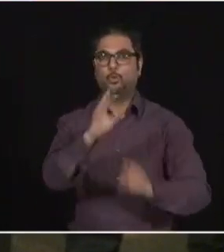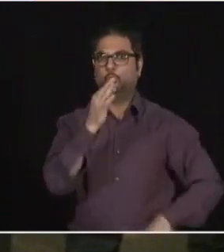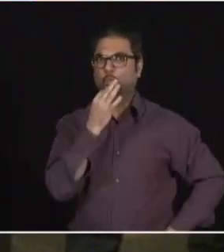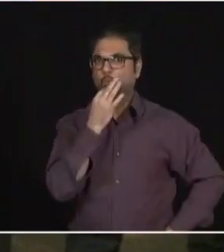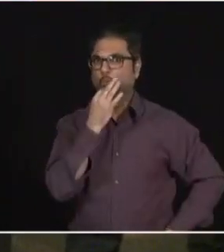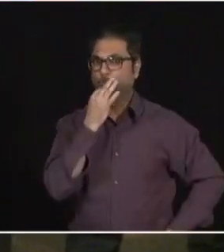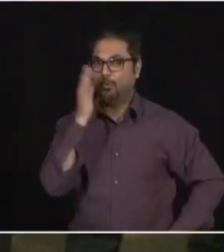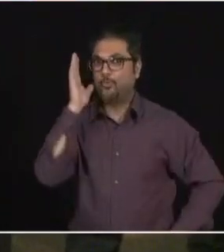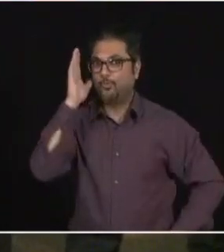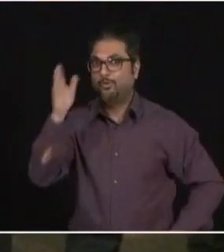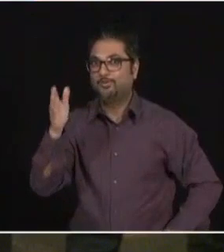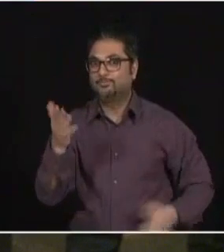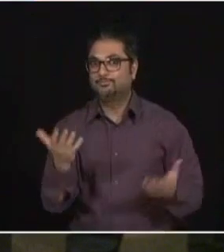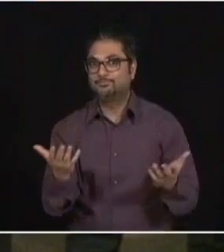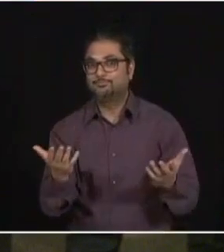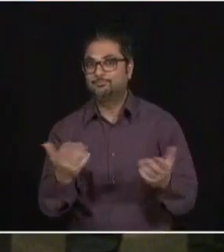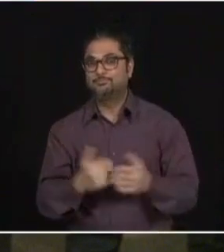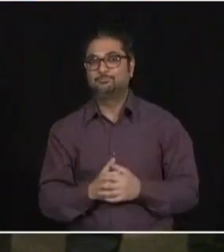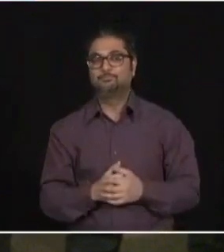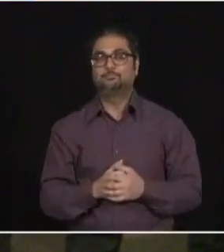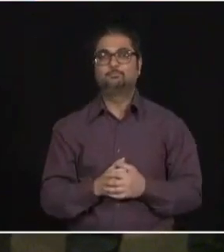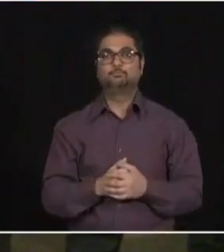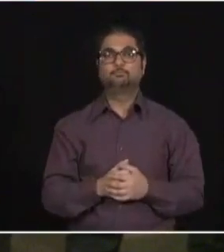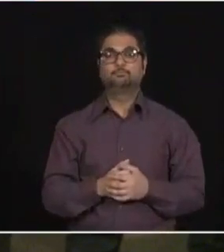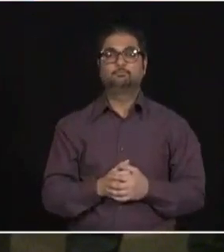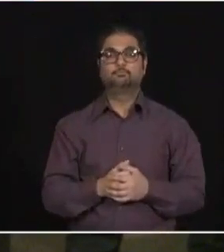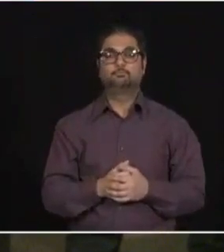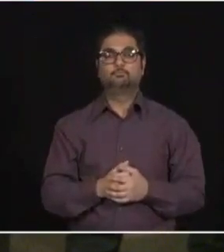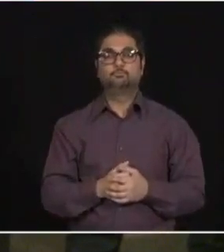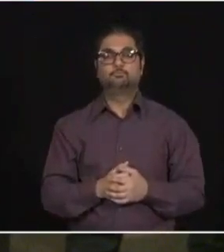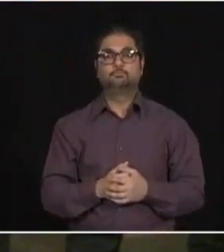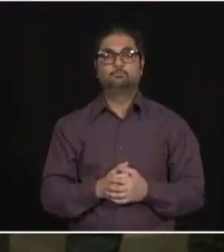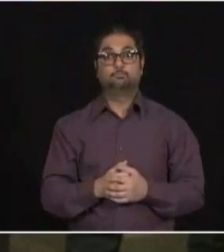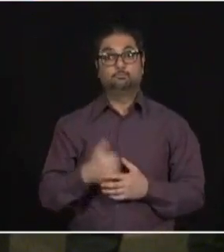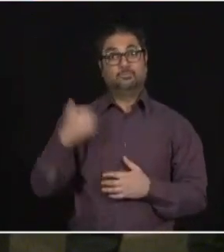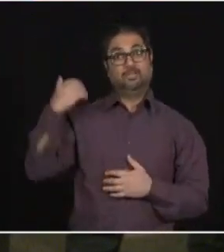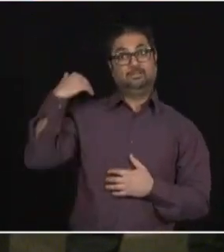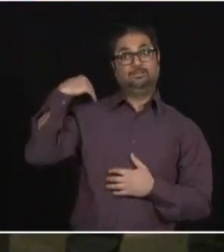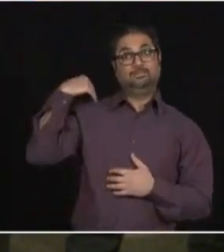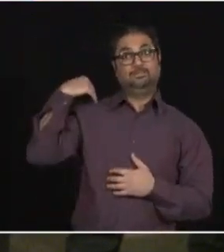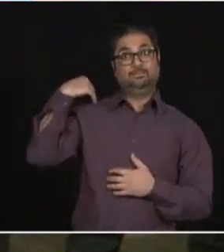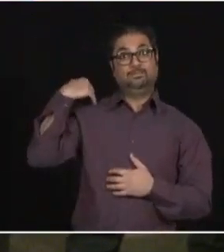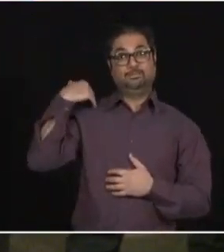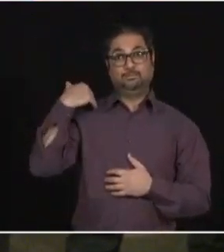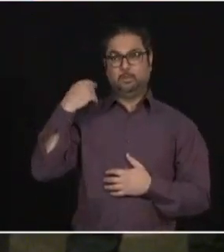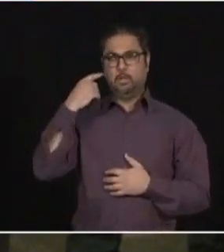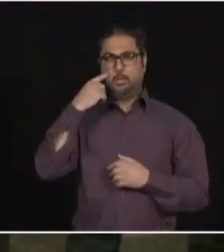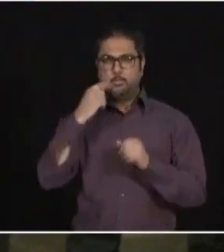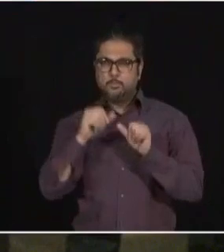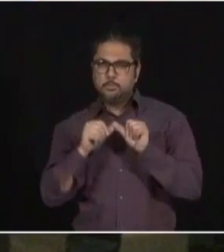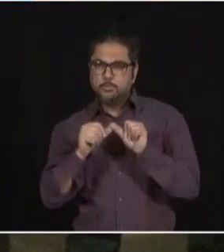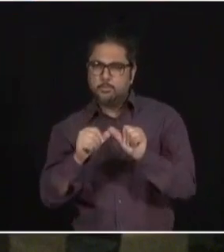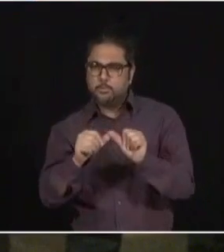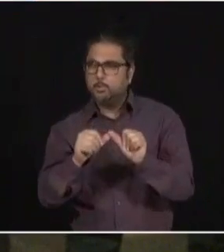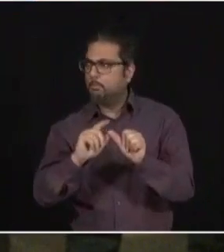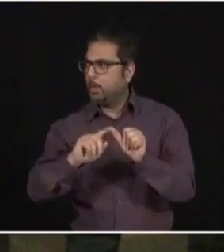than we thought we might be able to get out a couple of months ago. But again, I appreciate everyone's cooperation.